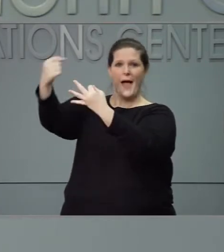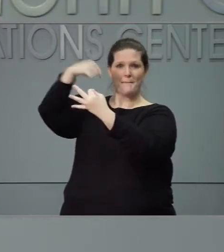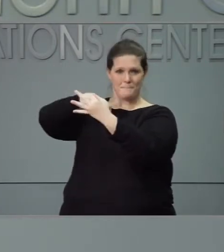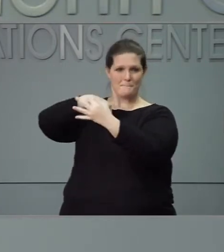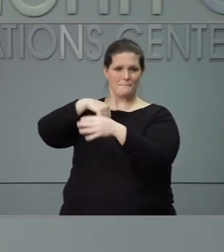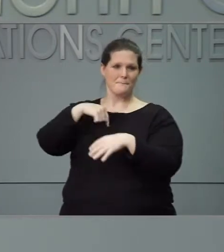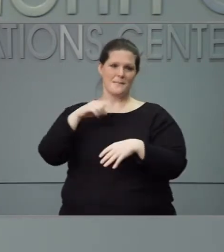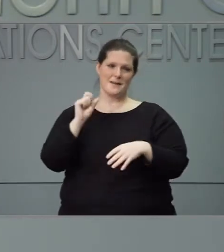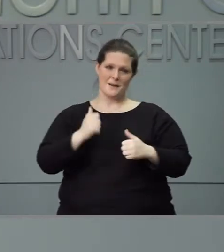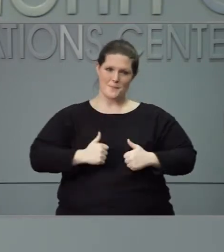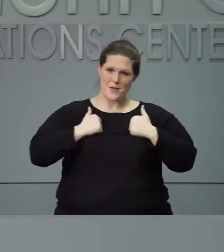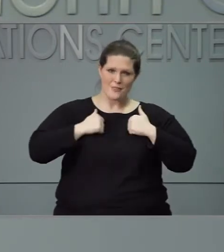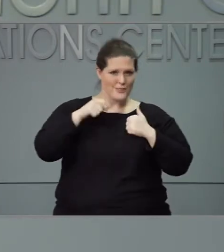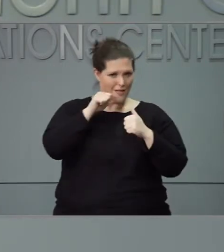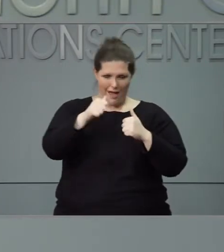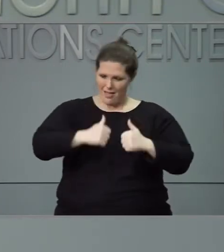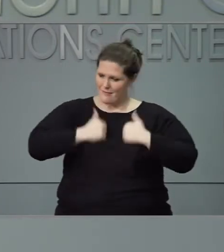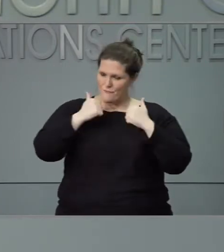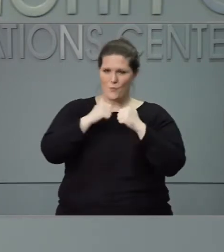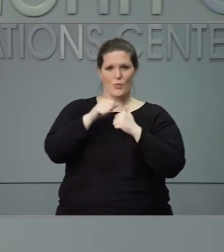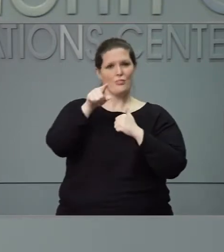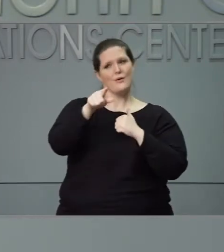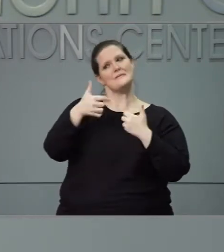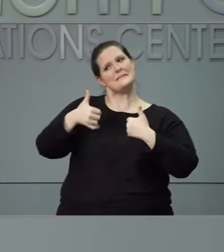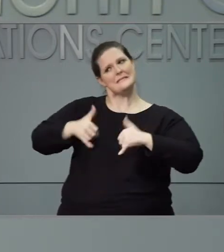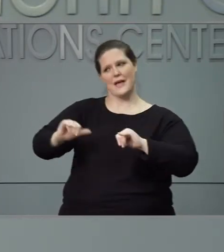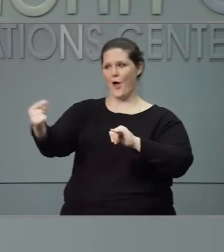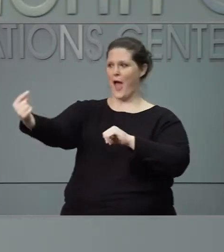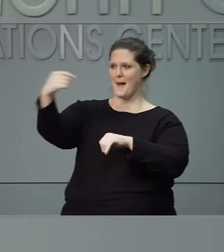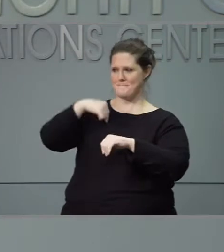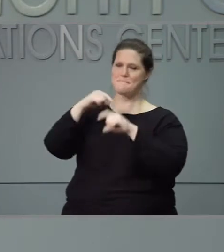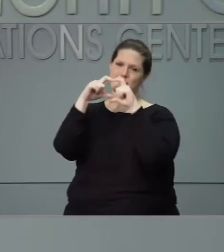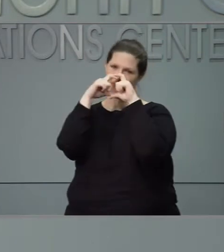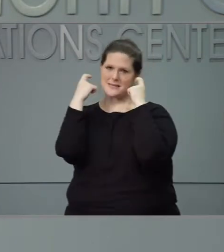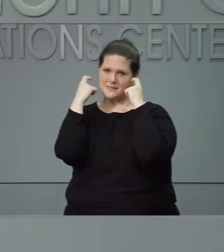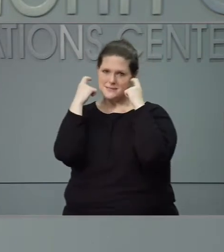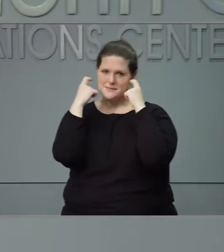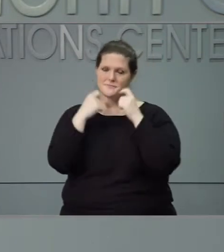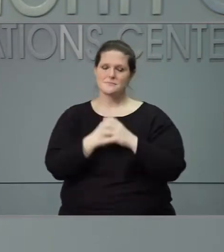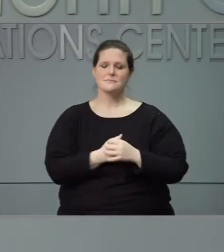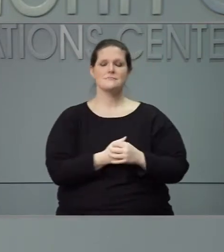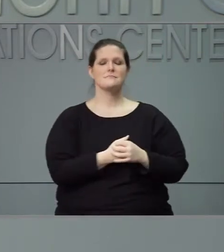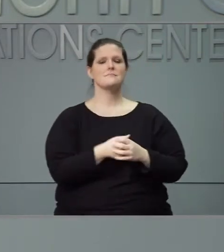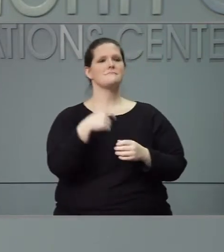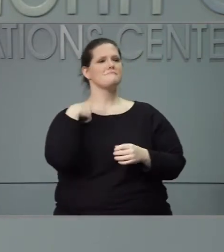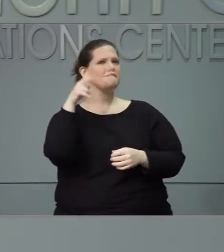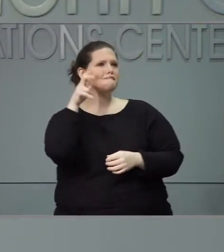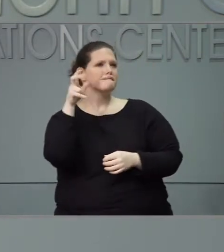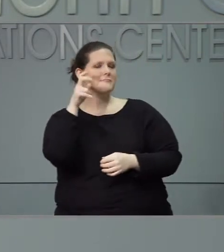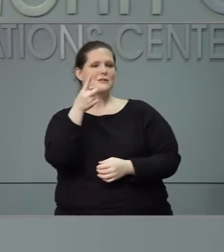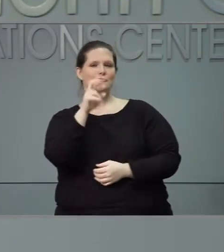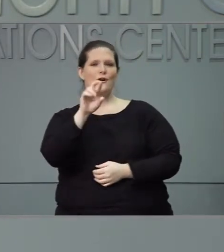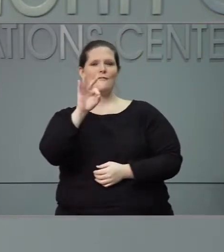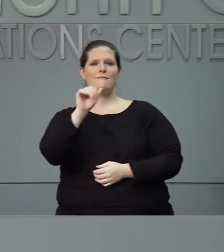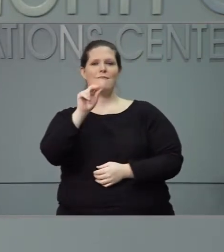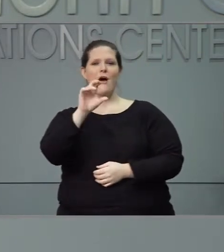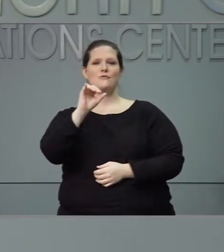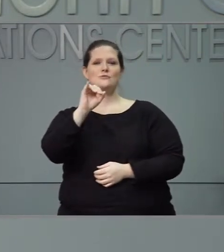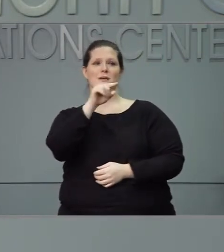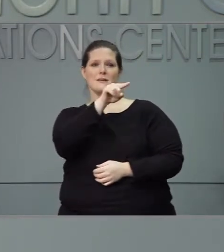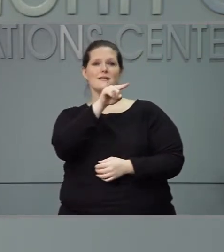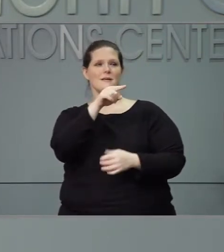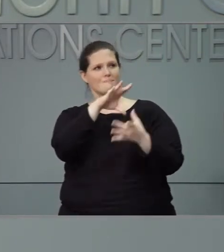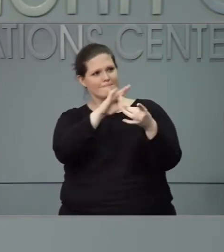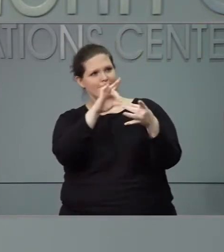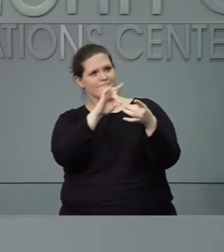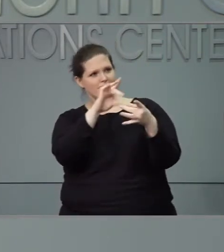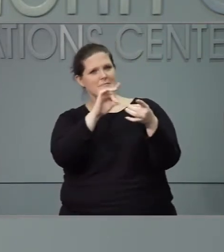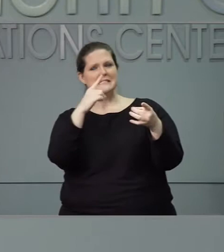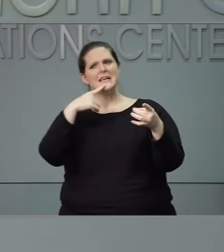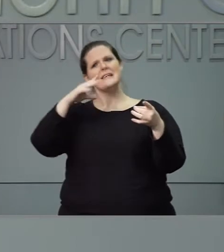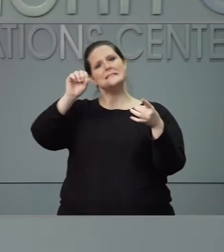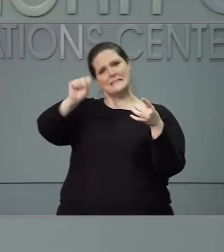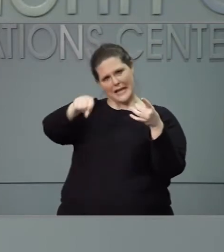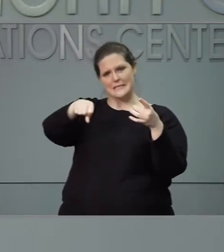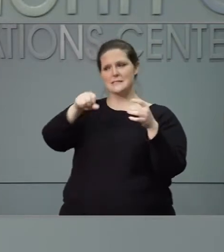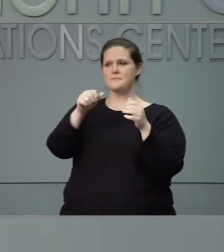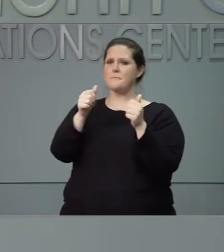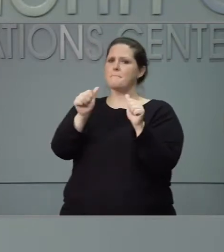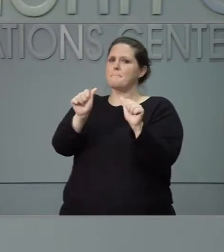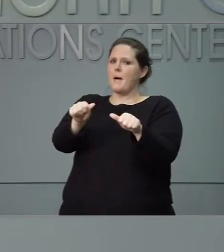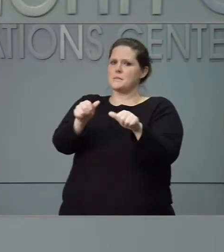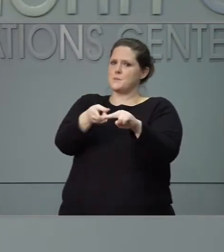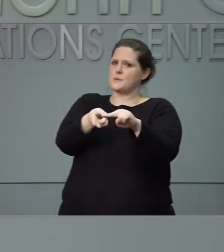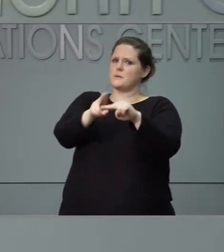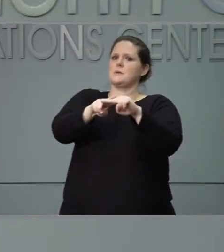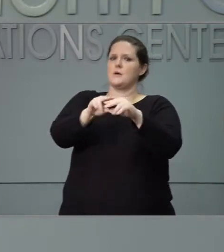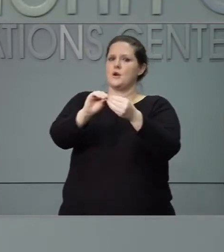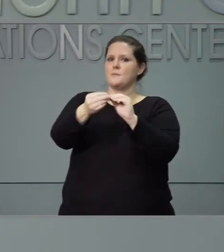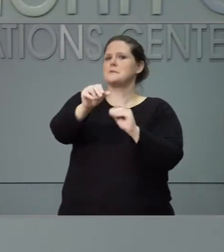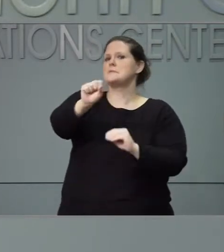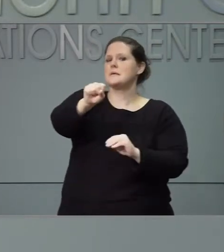TAMBIÉN LOS CLIENTES QUIEREN ESO. NECESITAMOS Z CERCIORAR